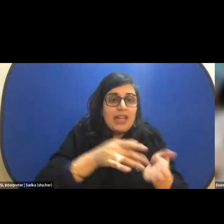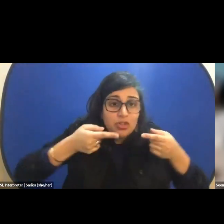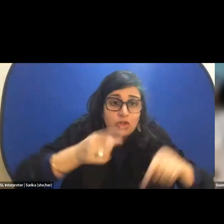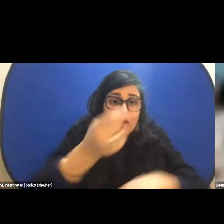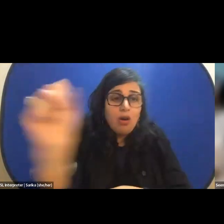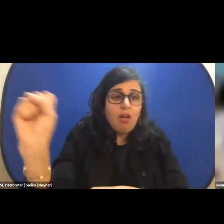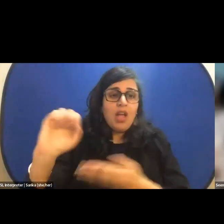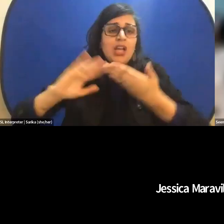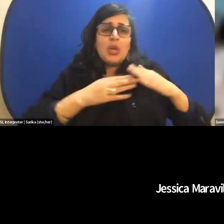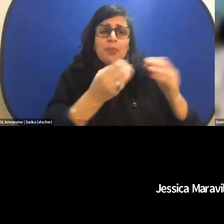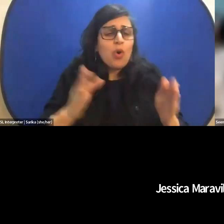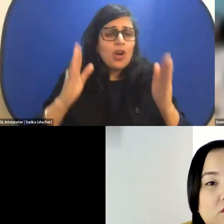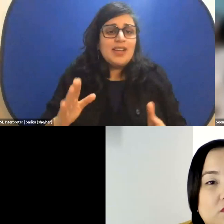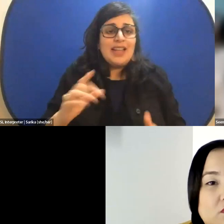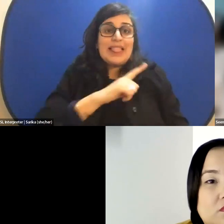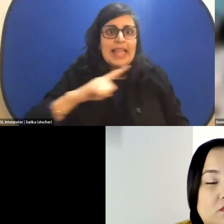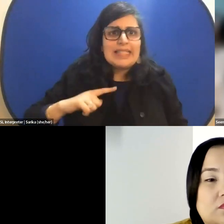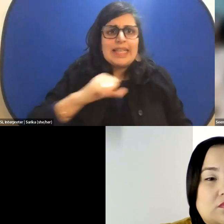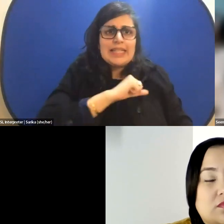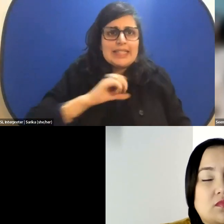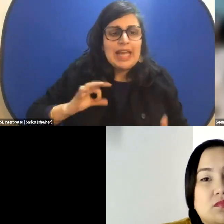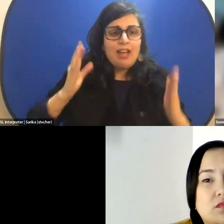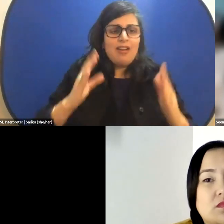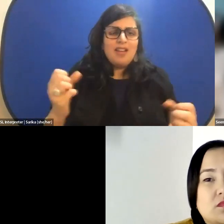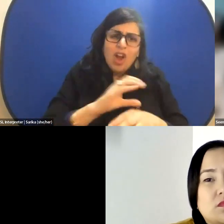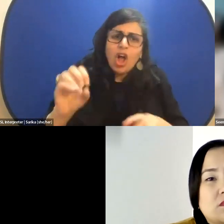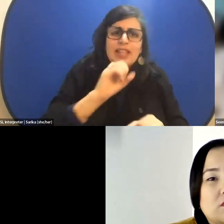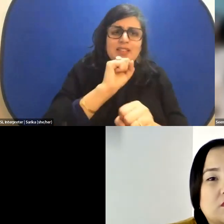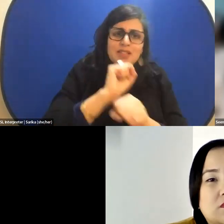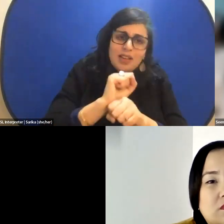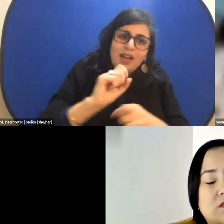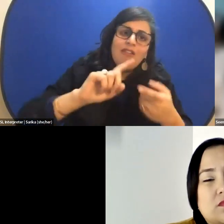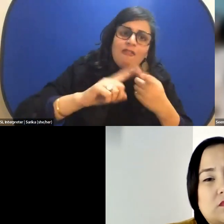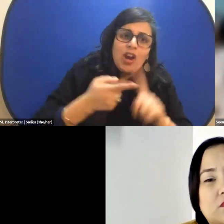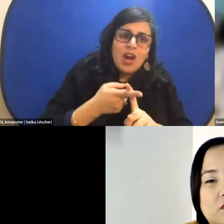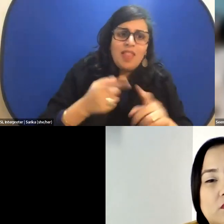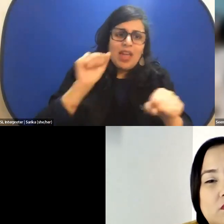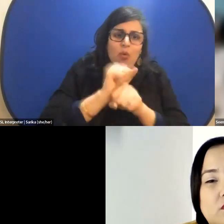doctors, nurses. Many of the nurses were documented street medics throughout the